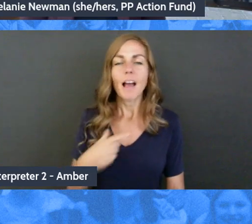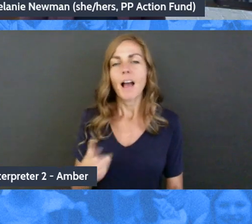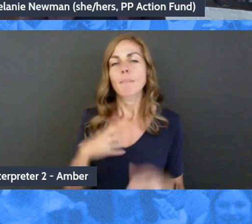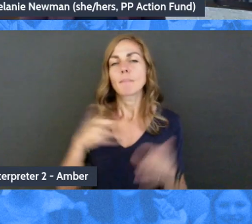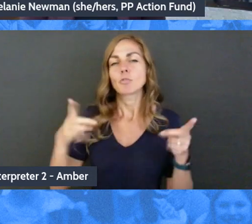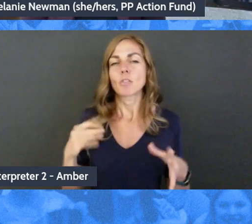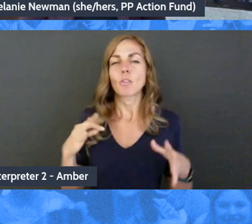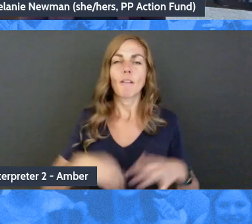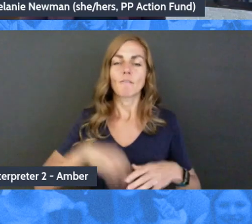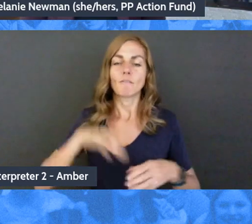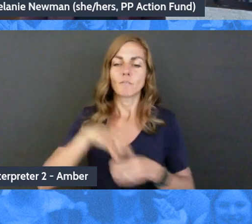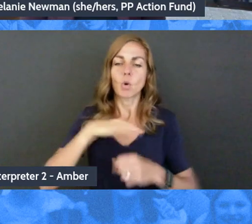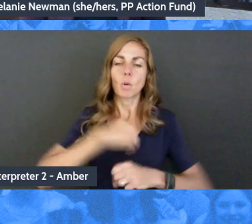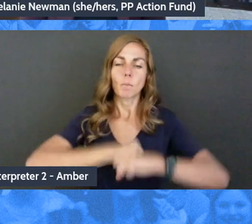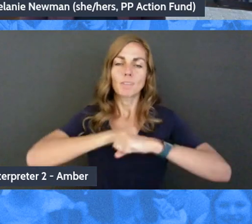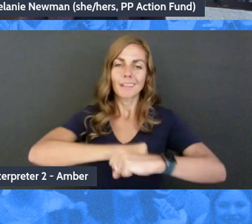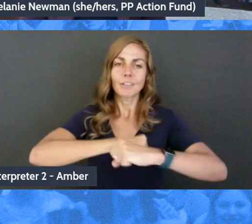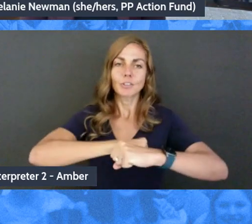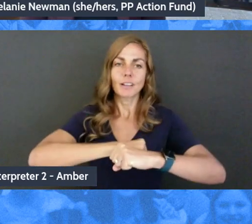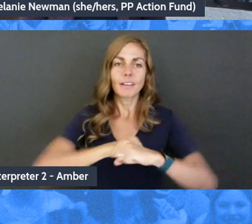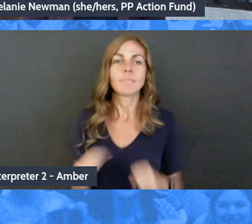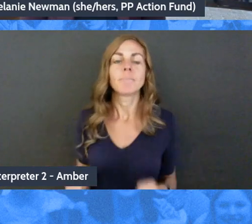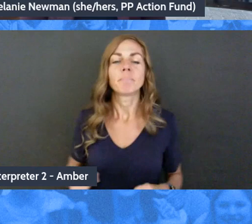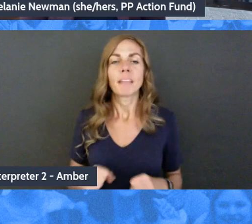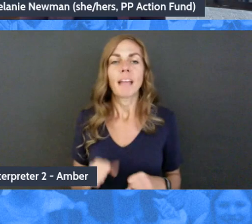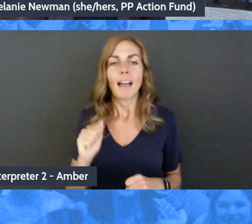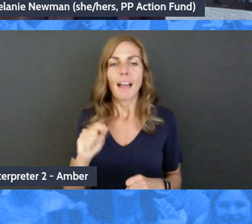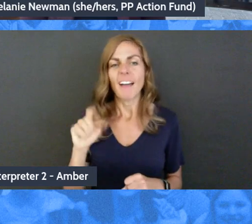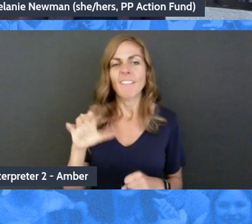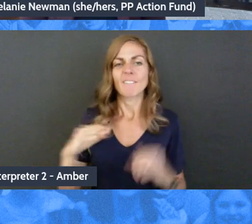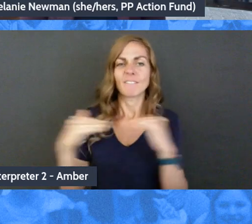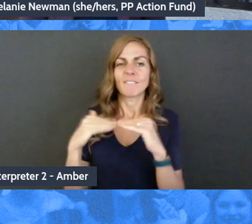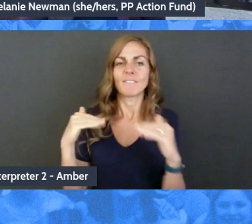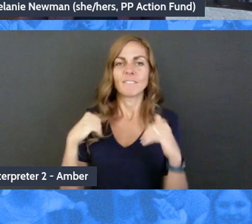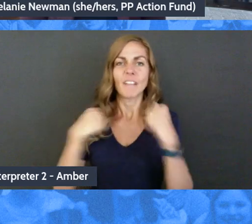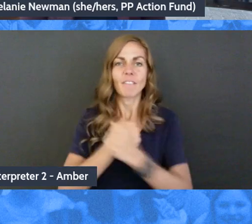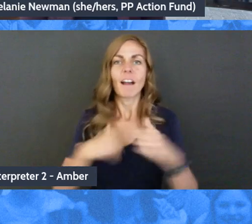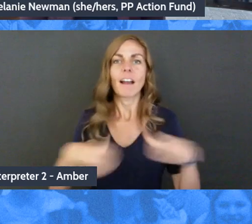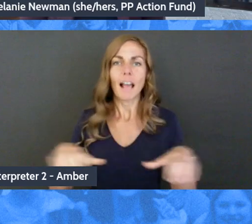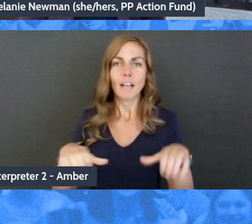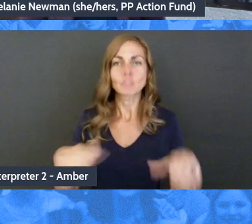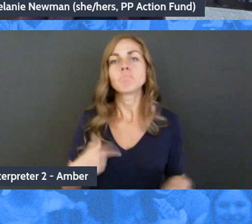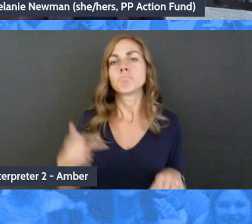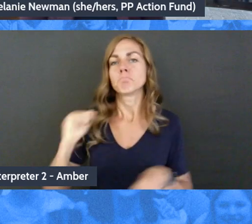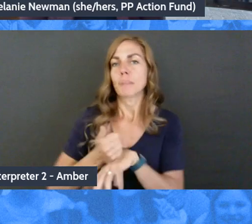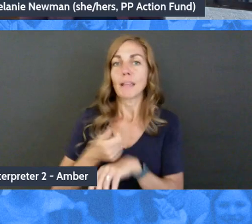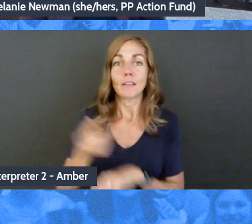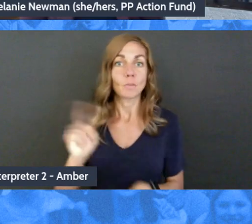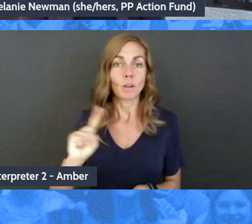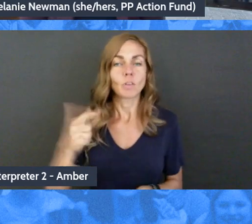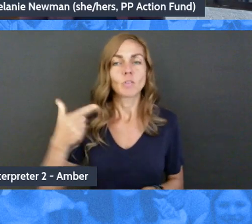We are a Georgia-based national voting rights organization, and we work to mitigate the harmful impact